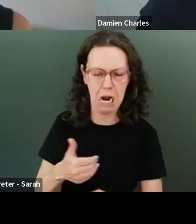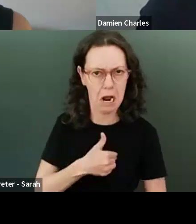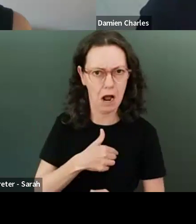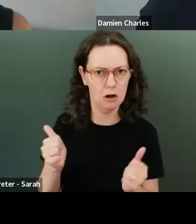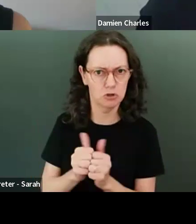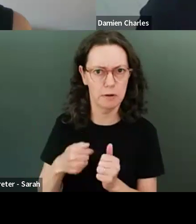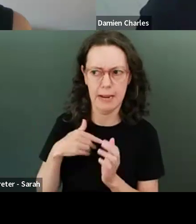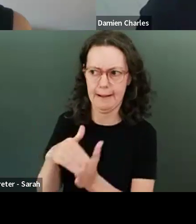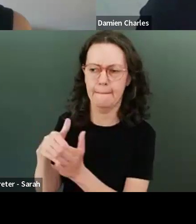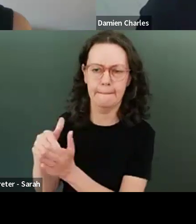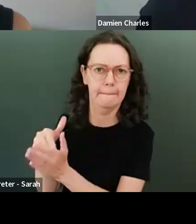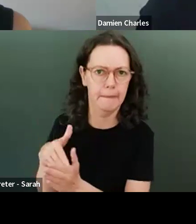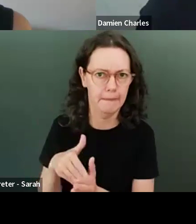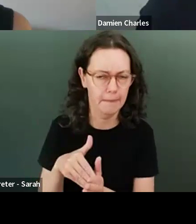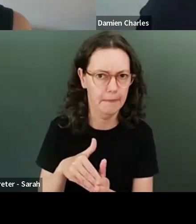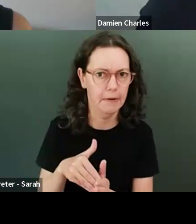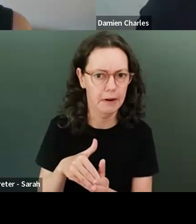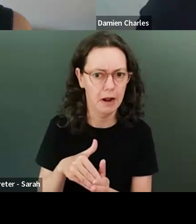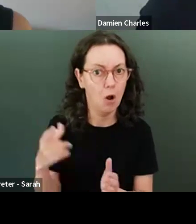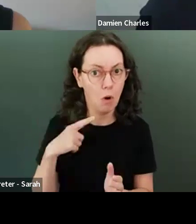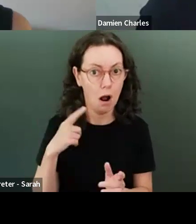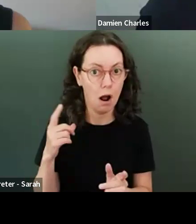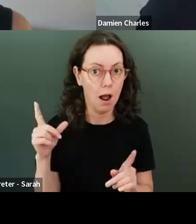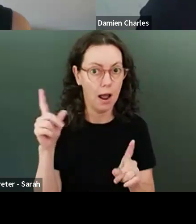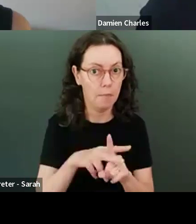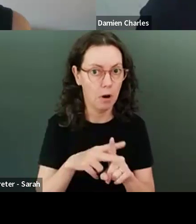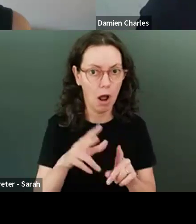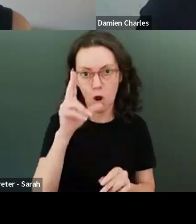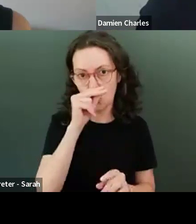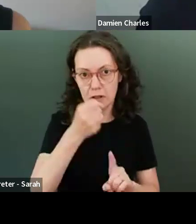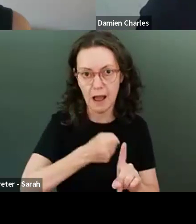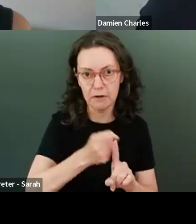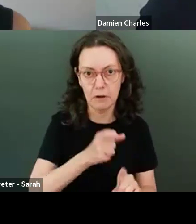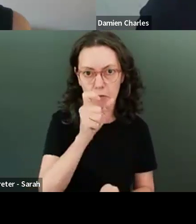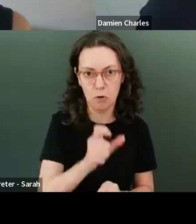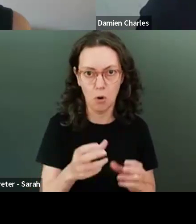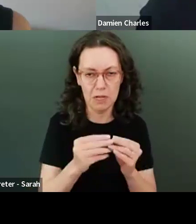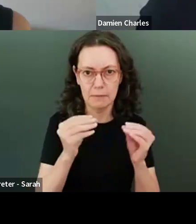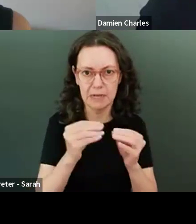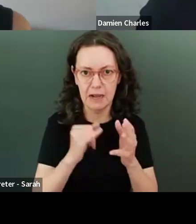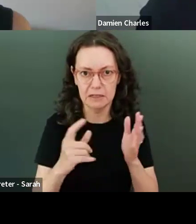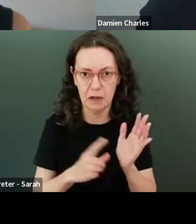for the Youth Advocate role with